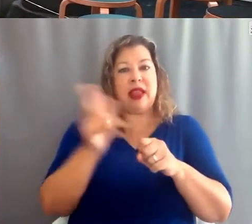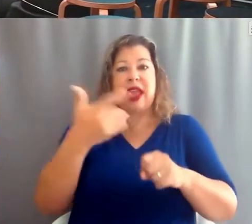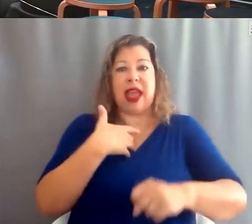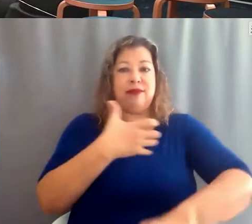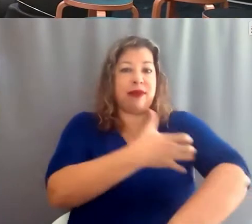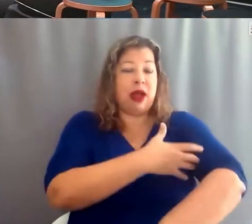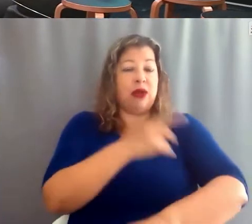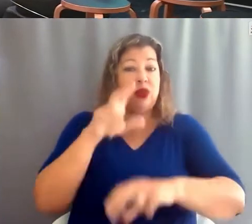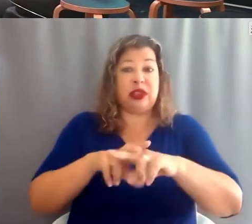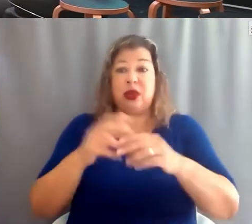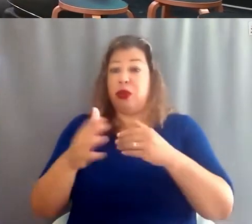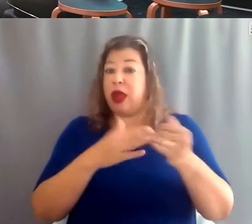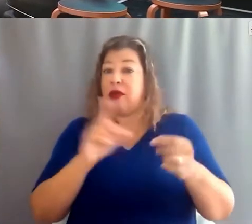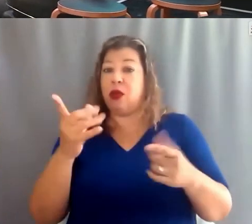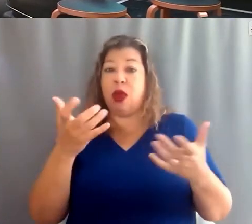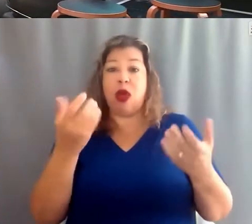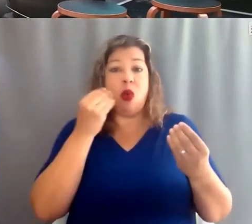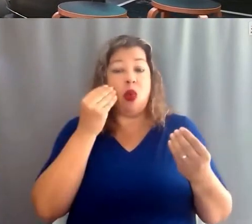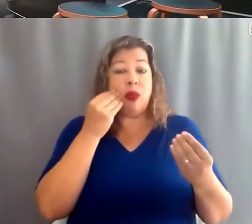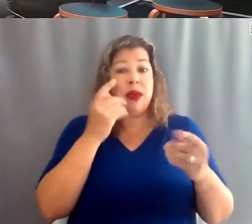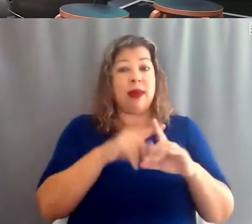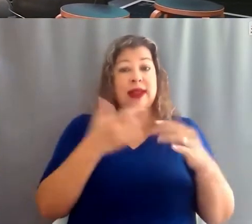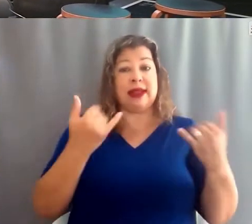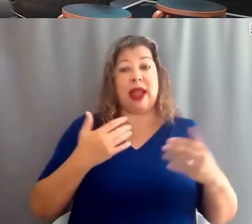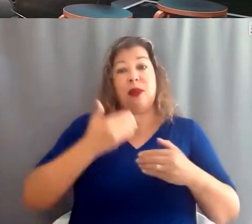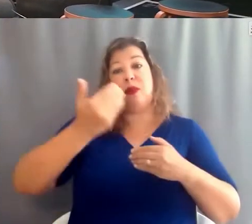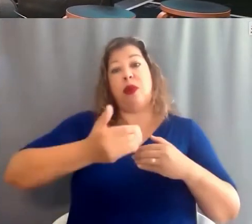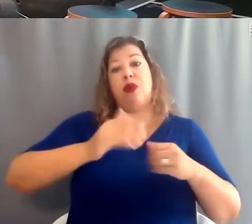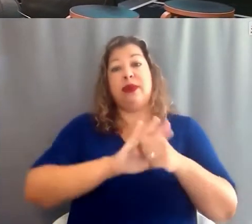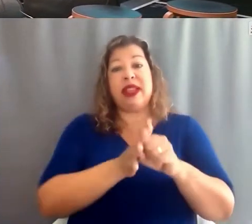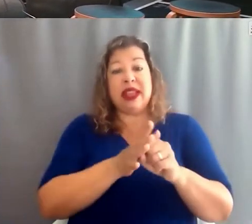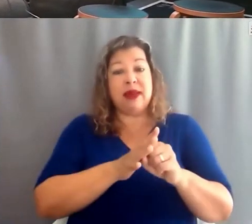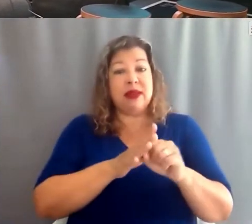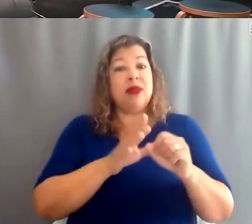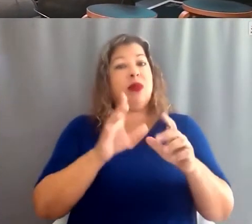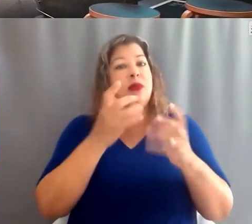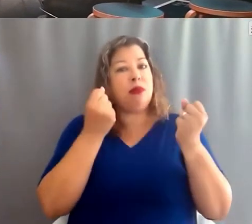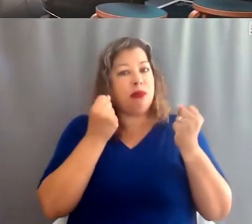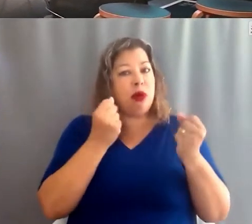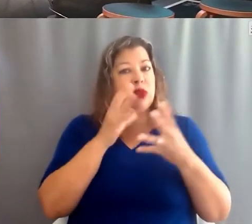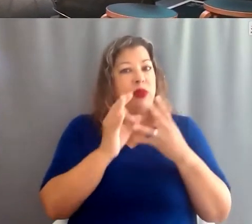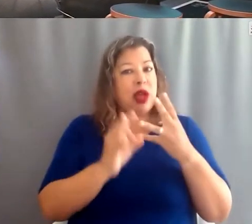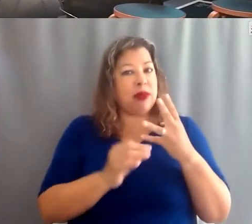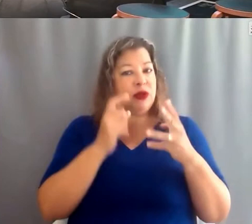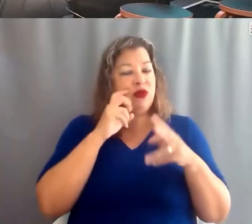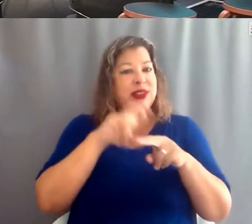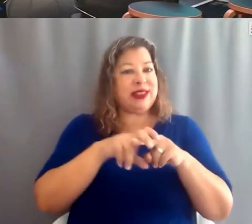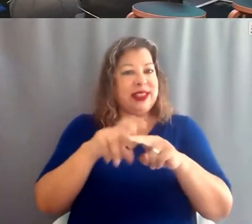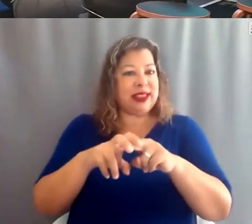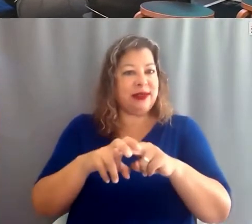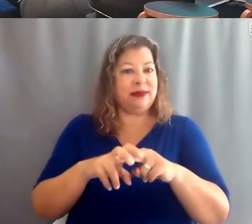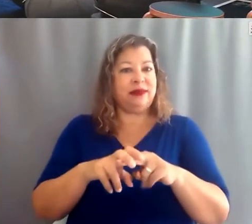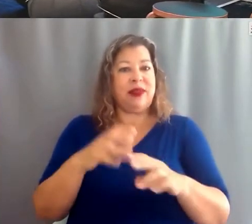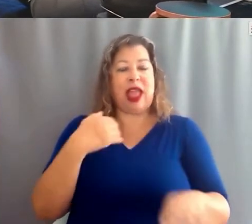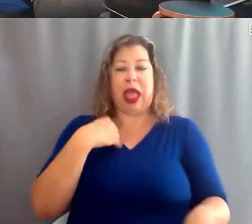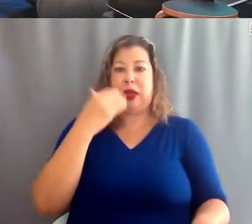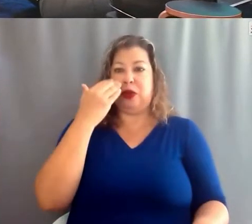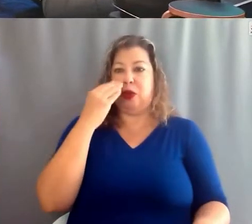wanted at home. So a postpandemic classroom has to give them multiple options as well. I know I said the cubby was may favorite part, but I